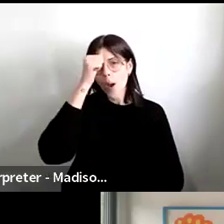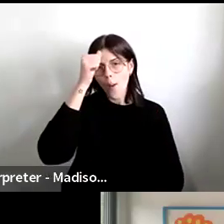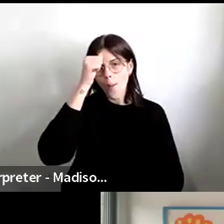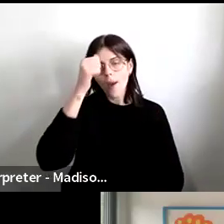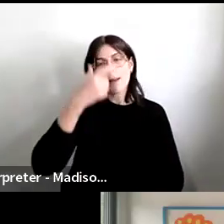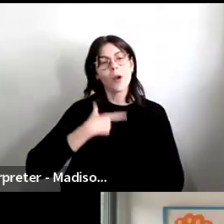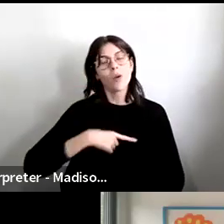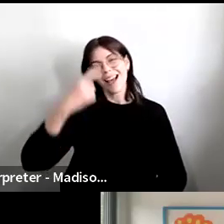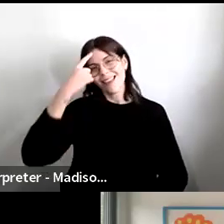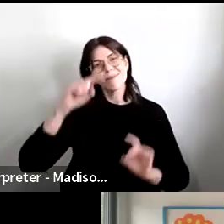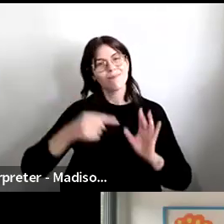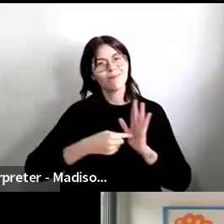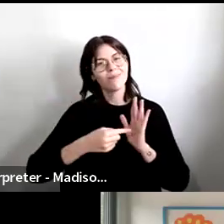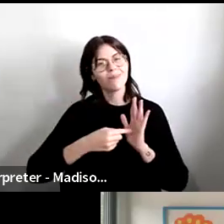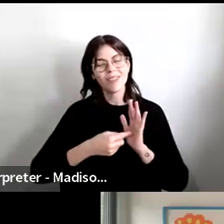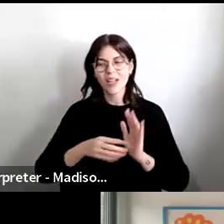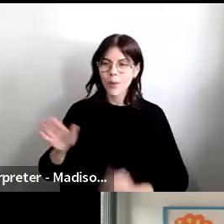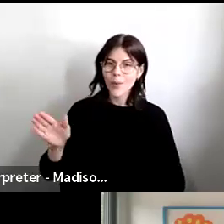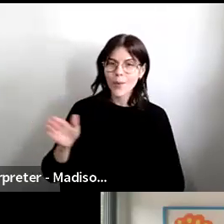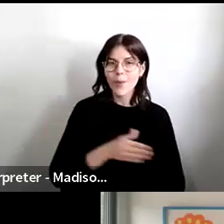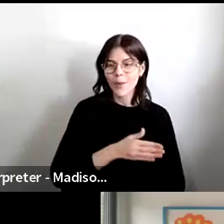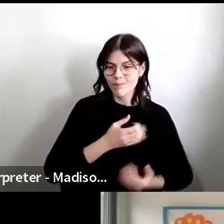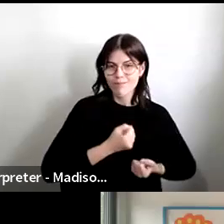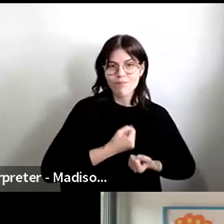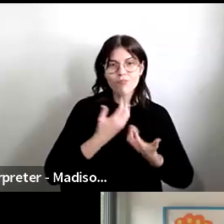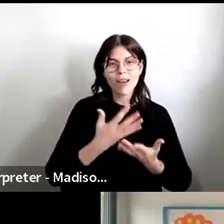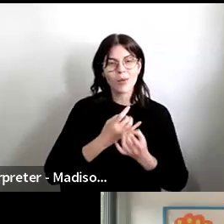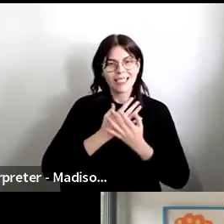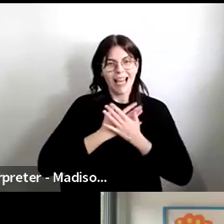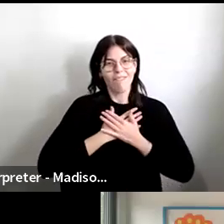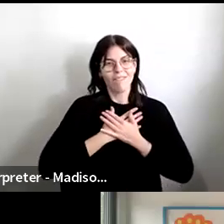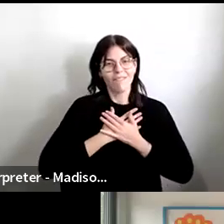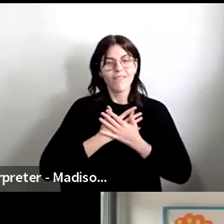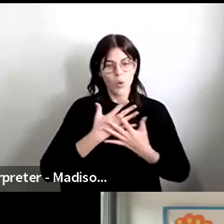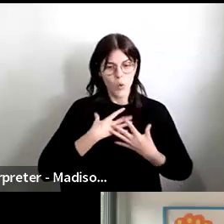that's really important, that we are all kind of bringing ourselves to this. And as I said,